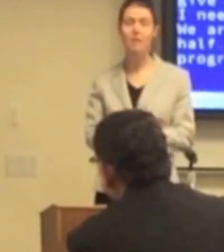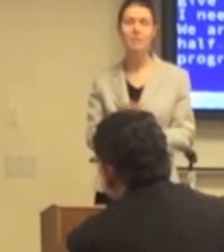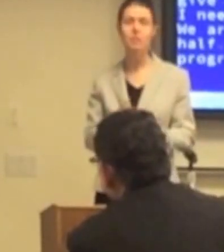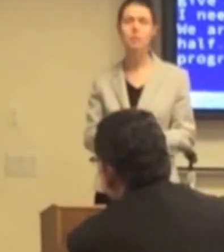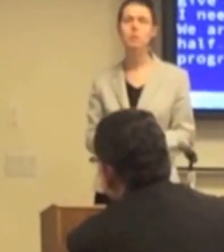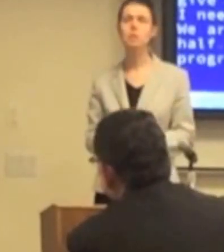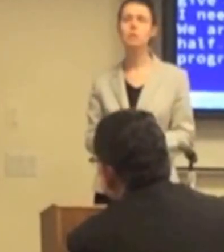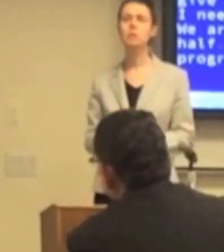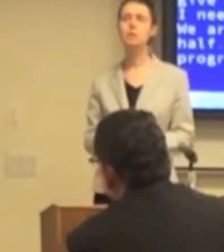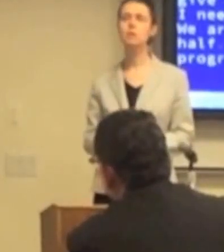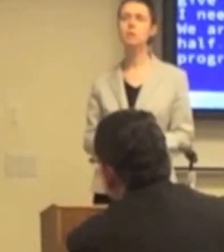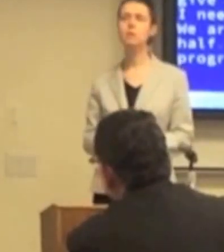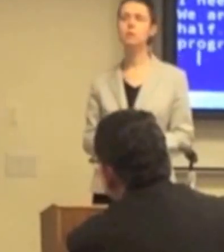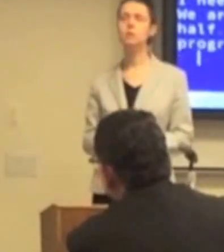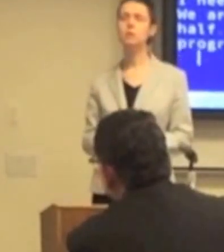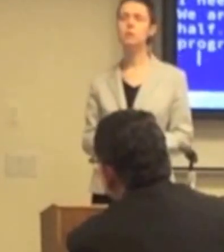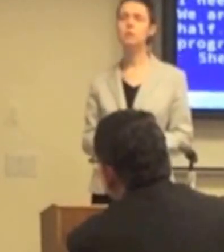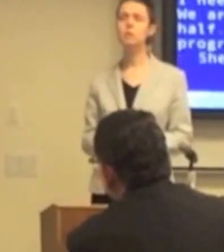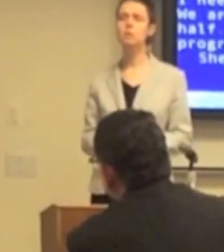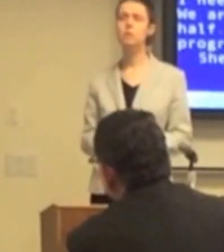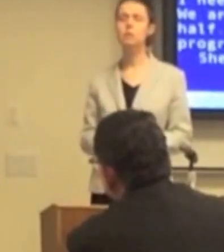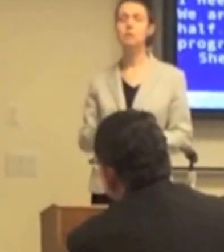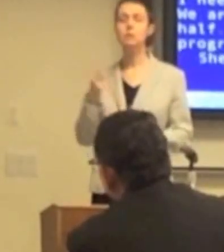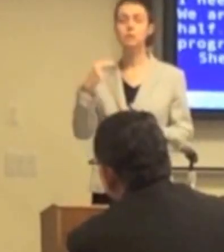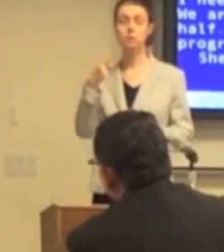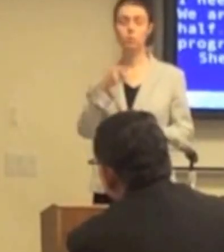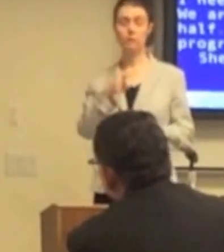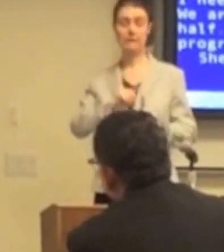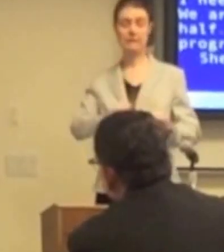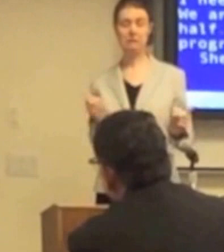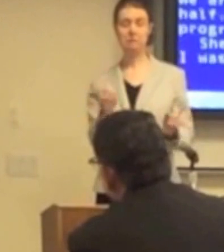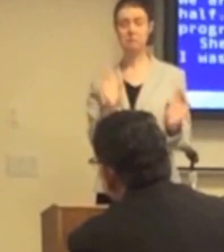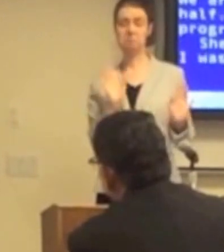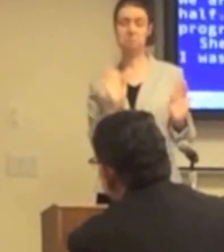She didn't treat me as if I was different.